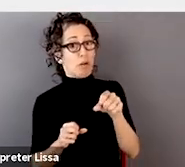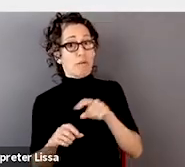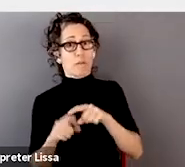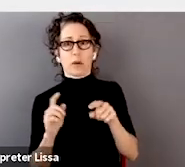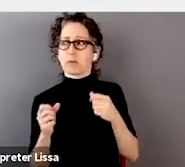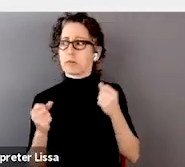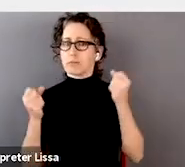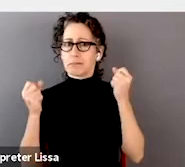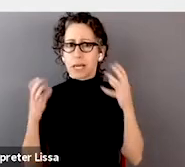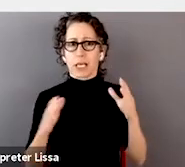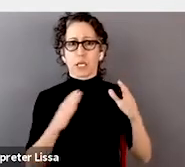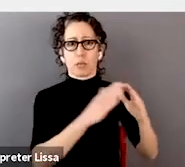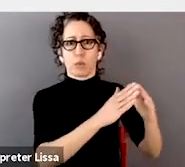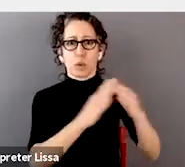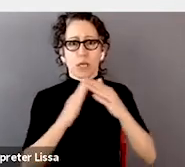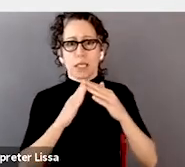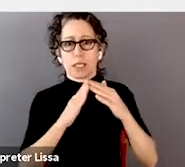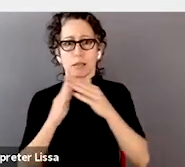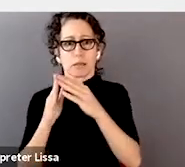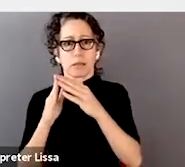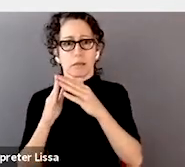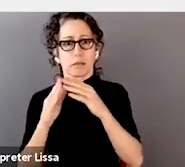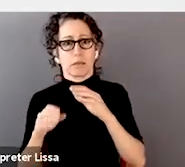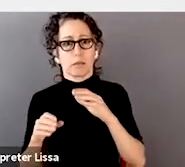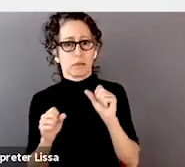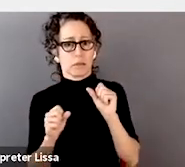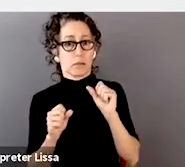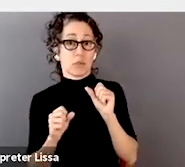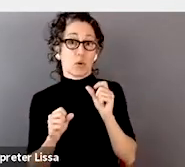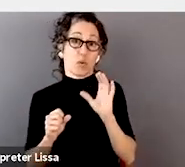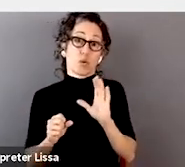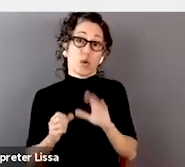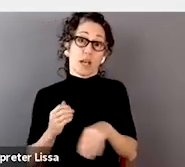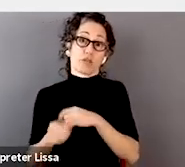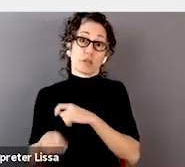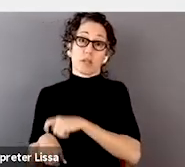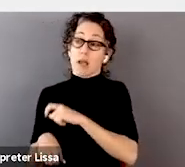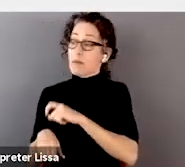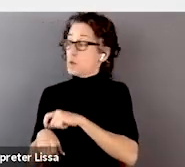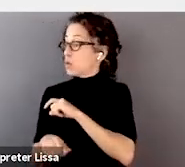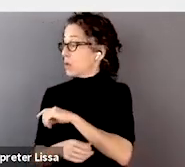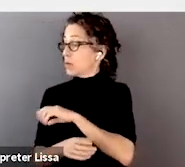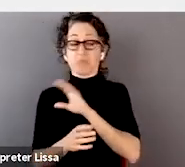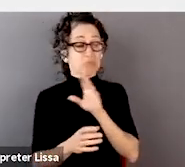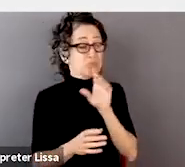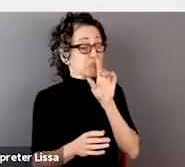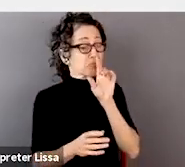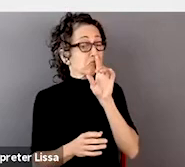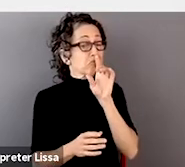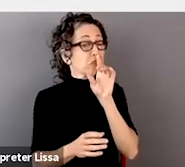that you can get involved with in your spare time and kick the tires and say, "Is this something I want to do?",